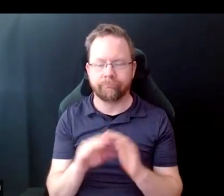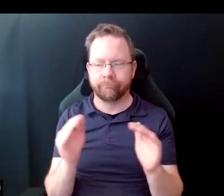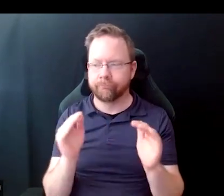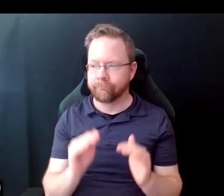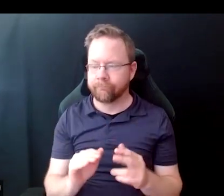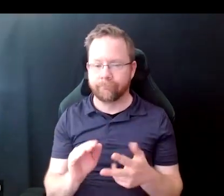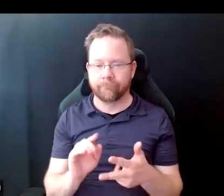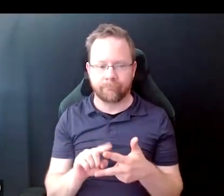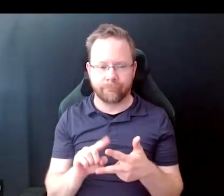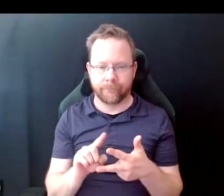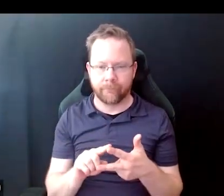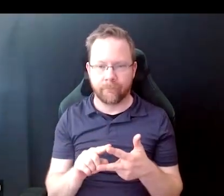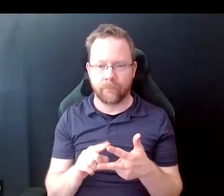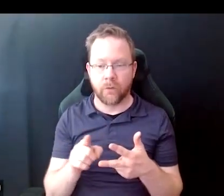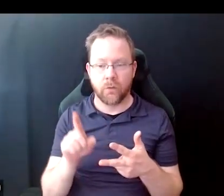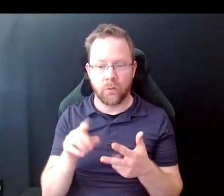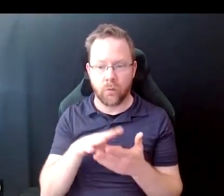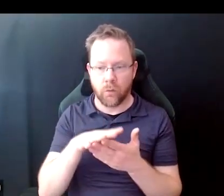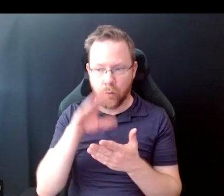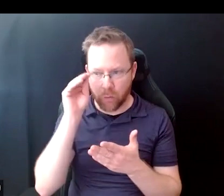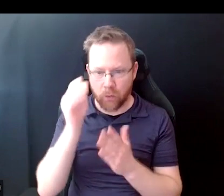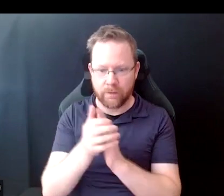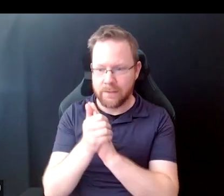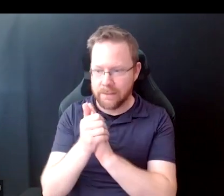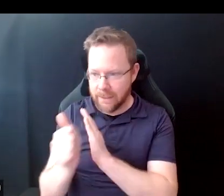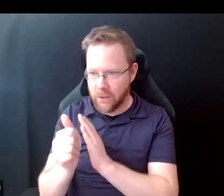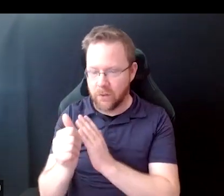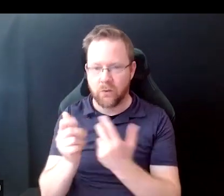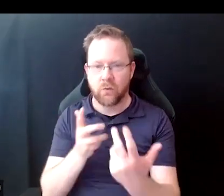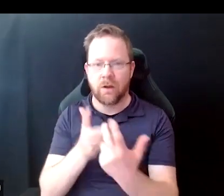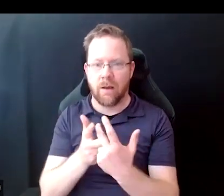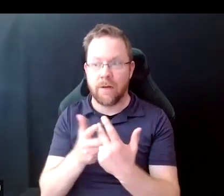The second aspect is that you need to learn the skills for a new disability. That's a lot of work.